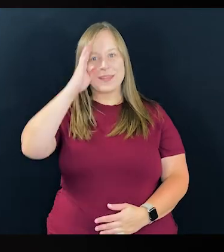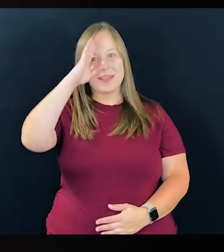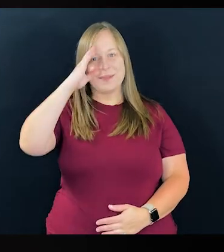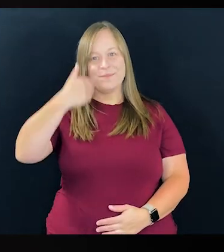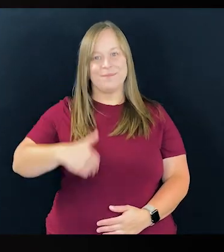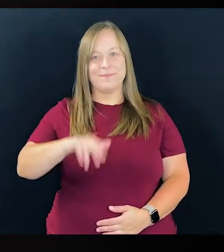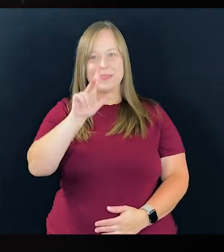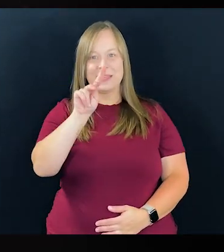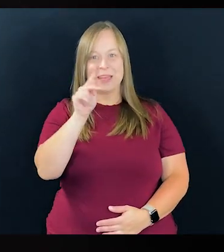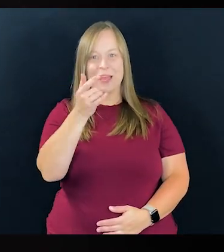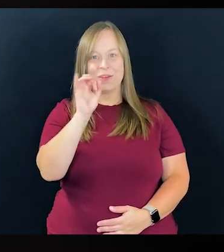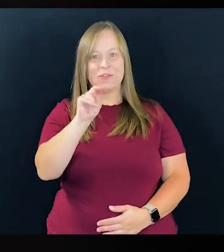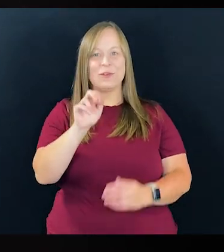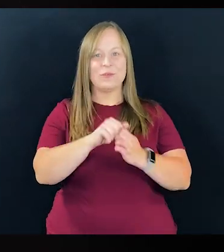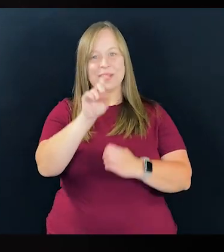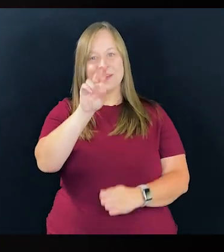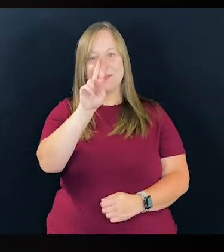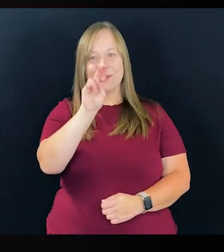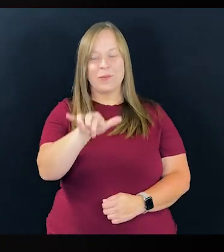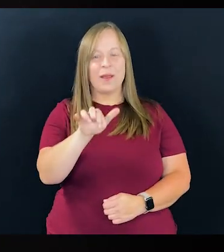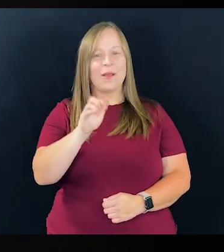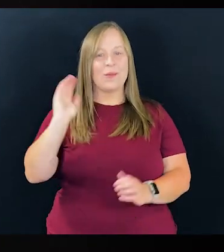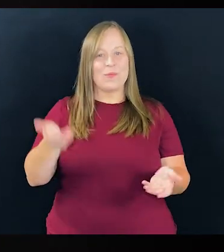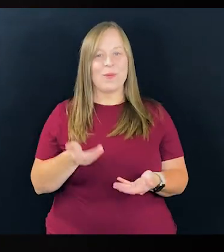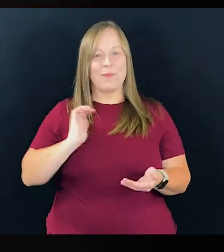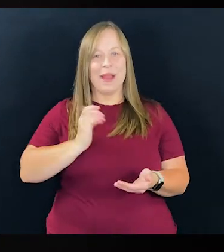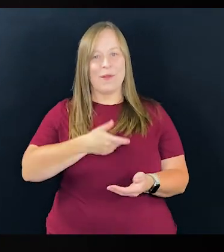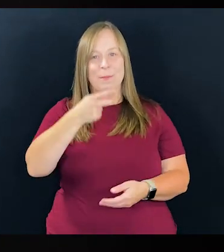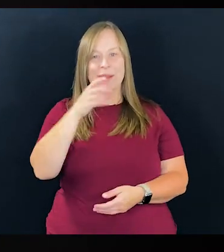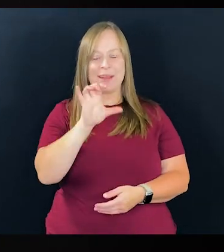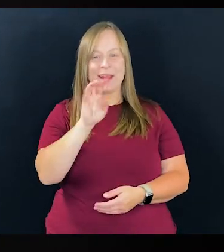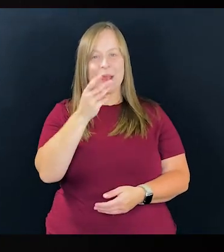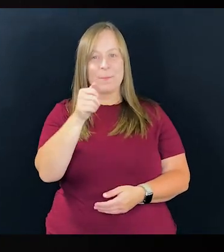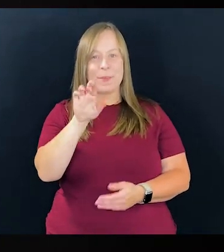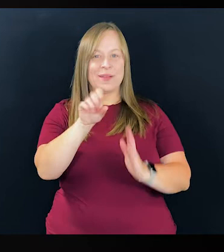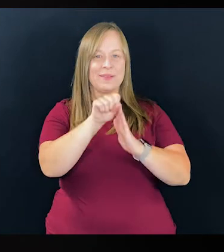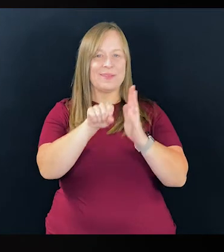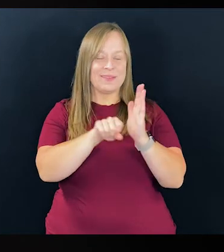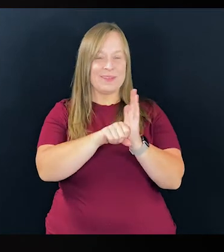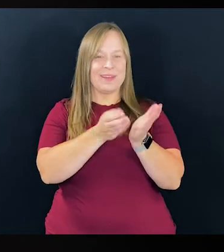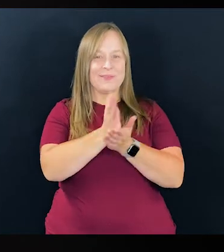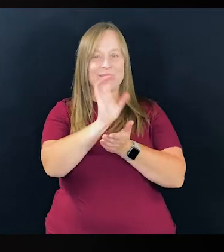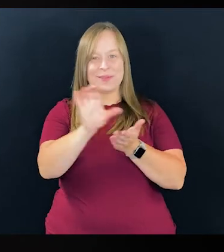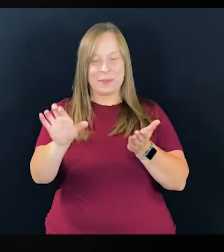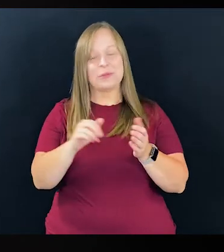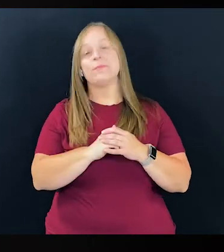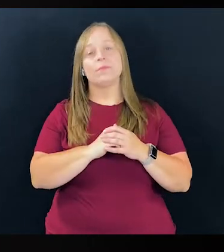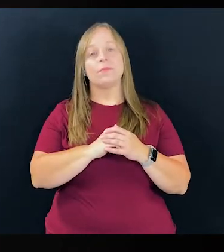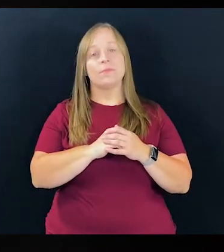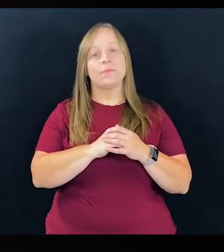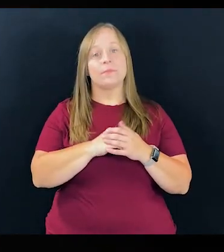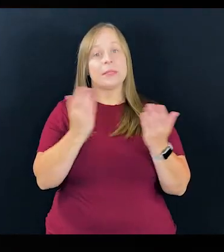This is Katrin with Disability Rights New York. Welcome to our podcast, Empire State of Rights: Closed Captioned.